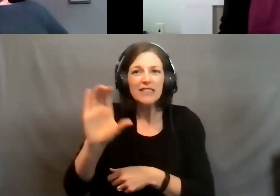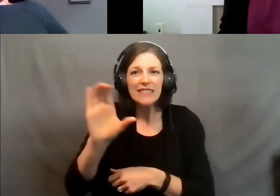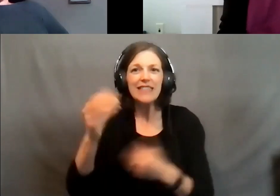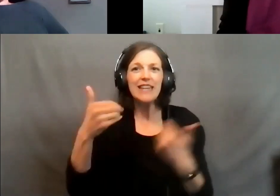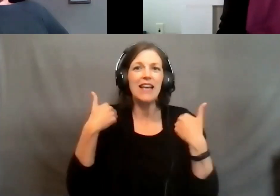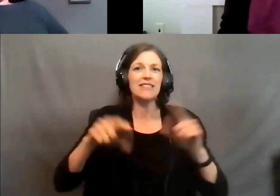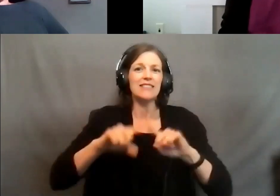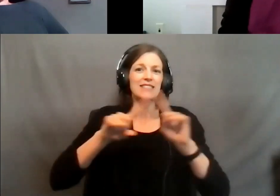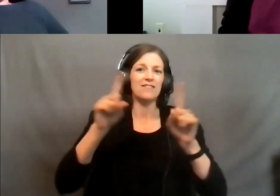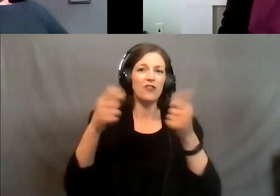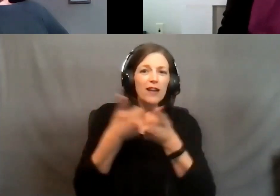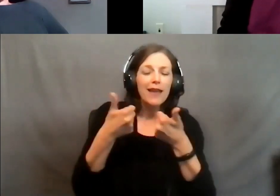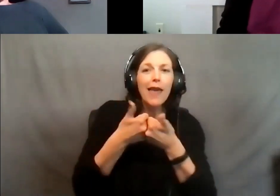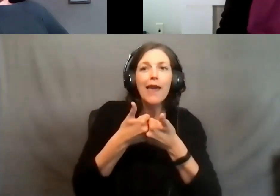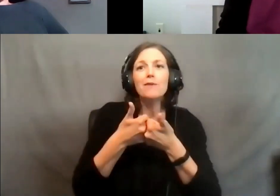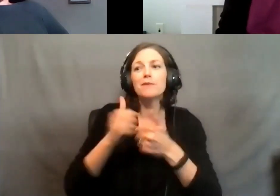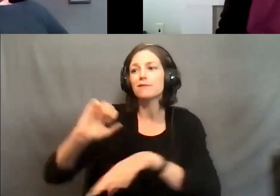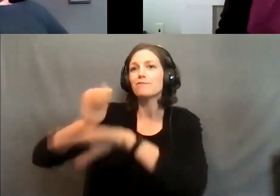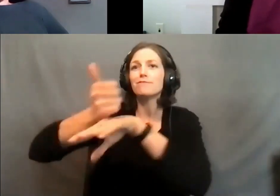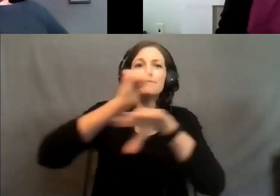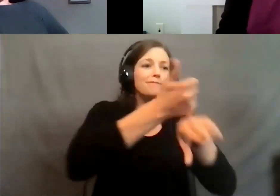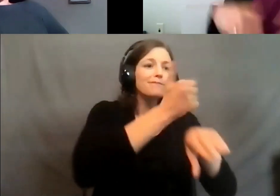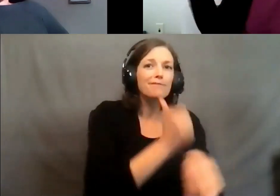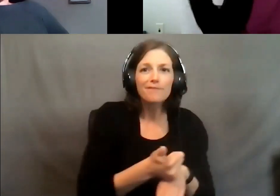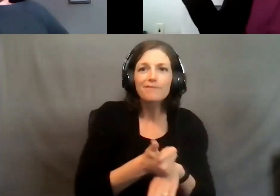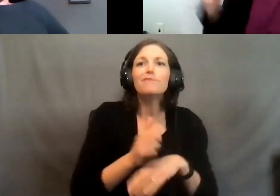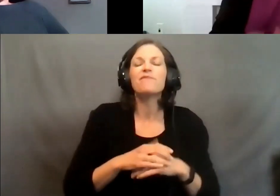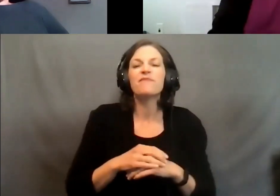13:14:38 different tables. 13:14:44 And then they will switch games and then